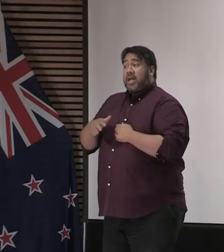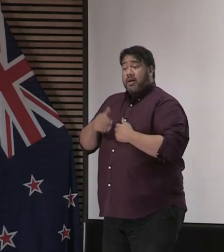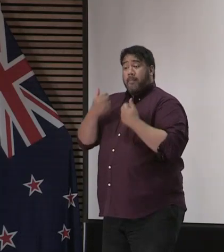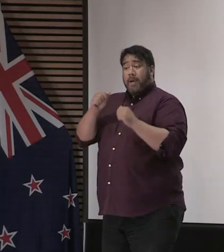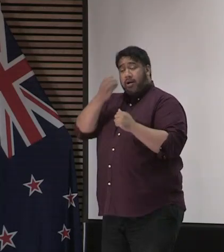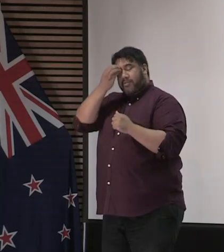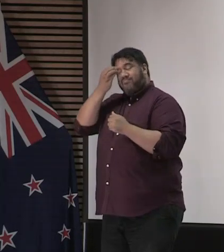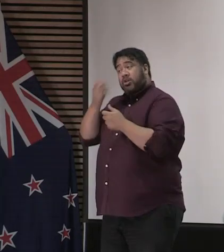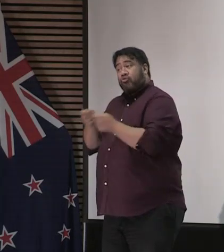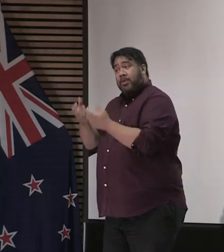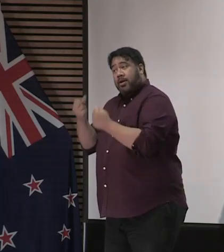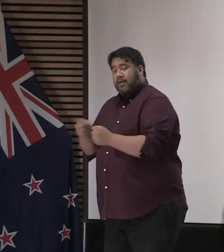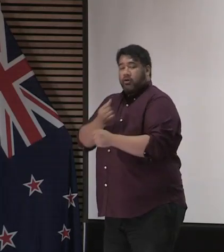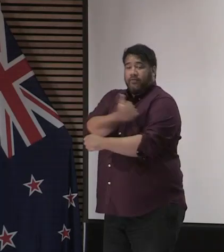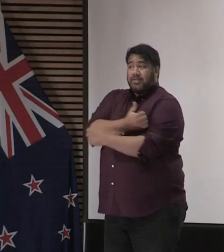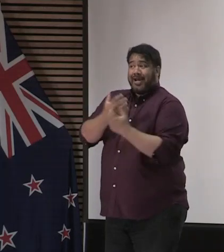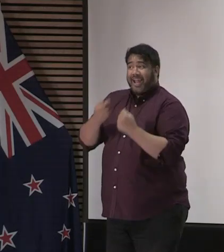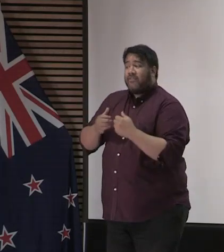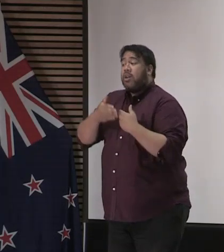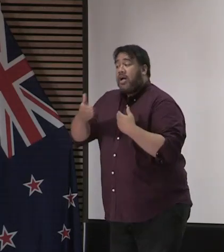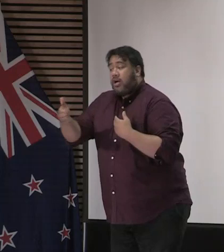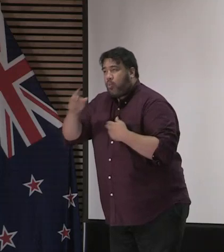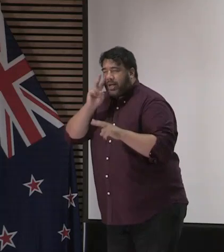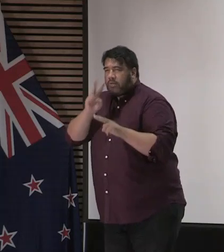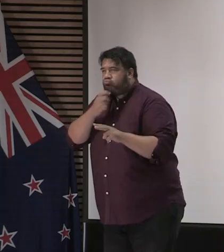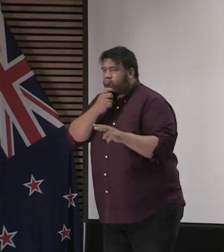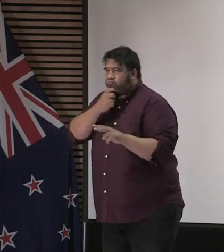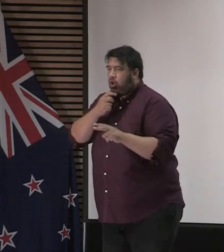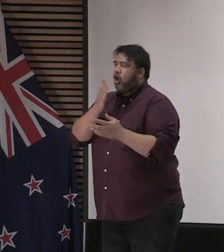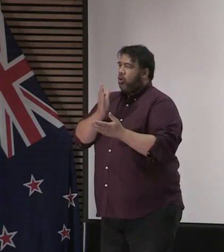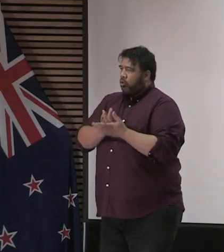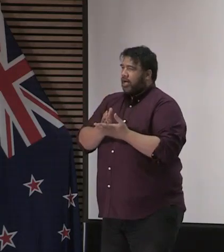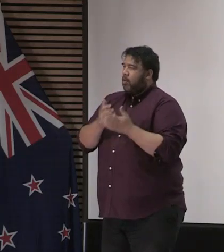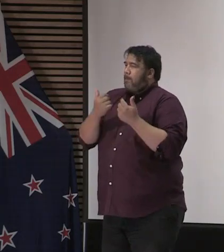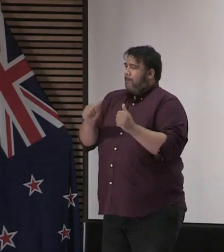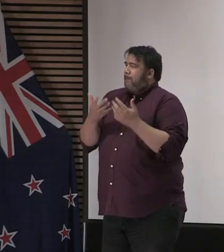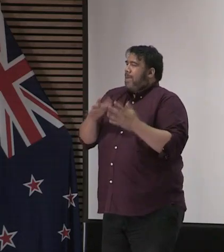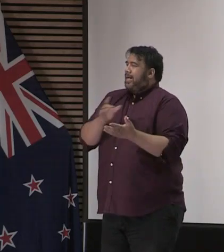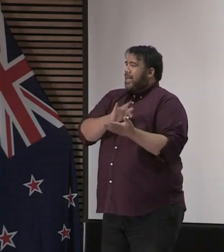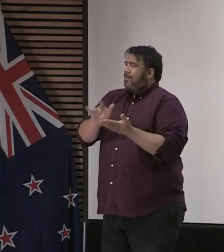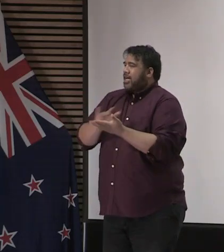Then we could look at what the goal might be, once we had